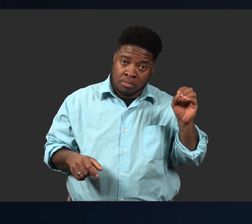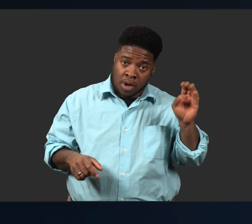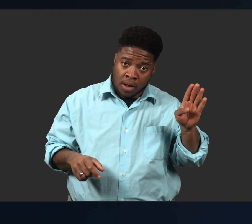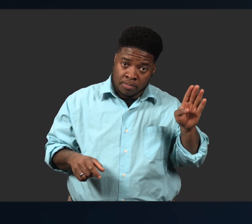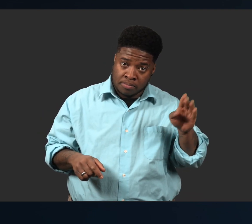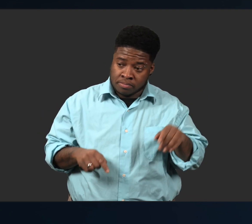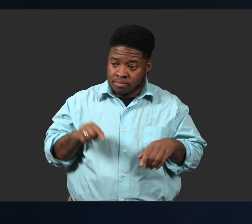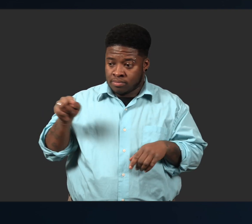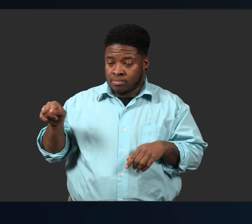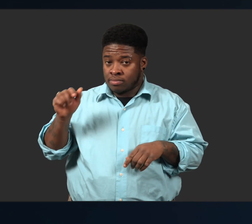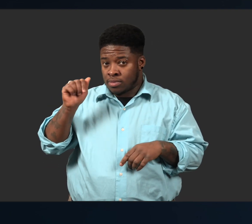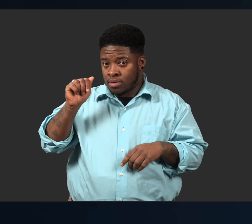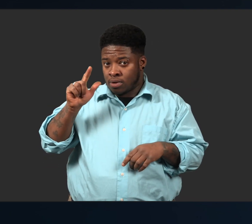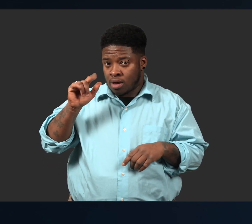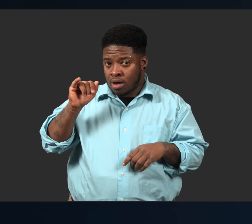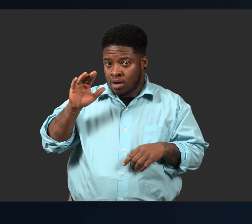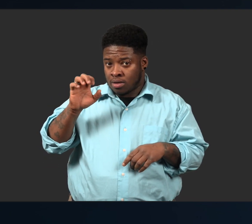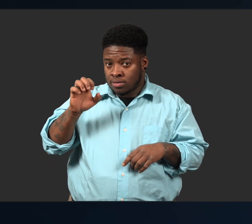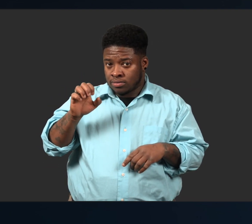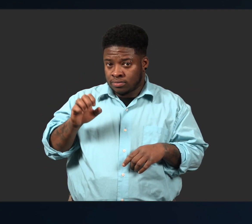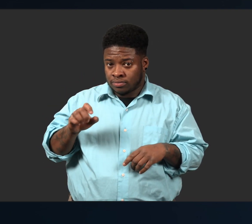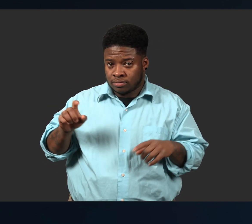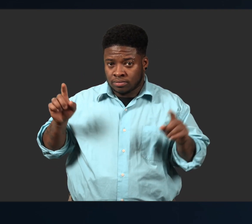One is Bob and the other is Alice.